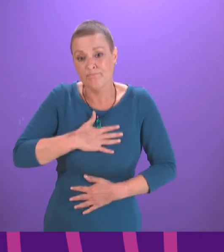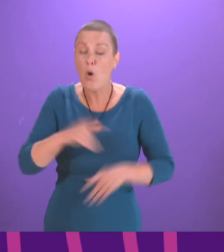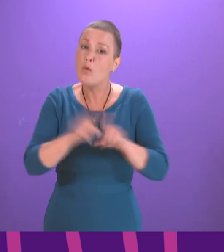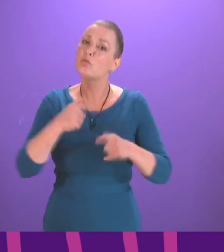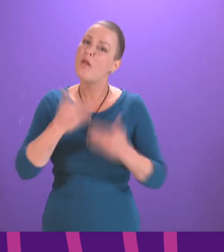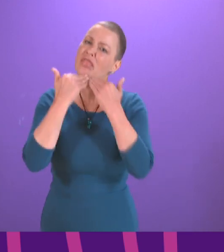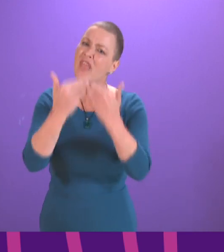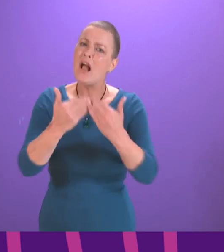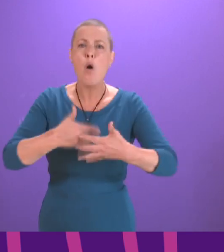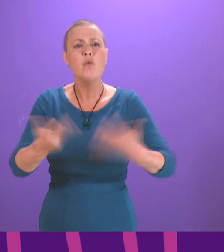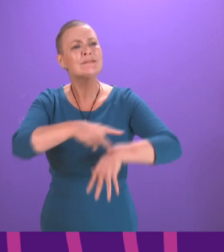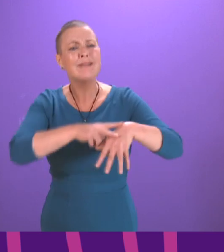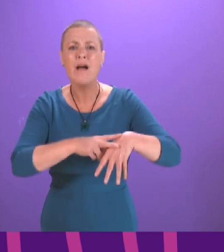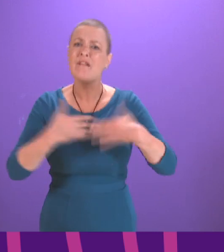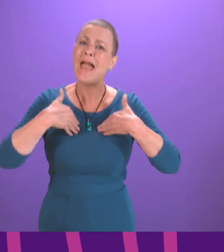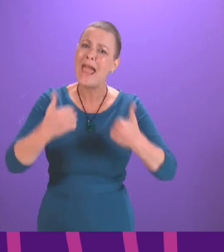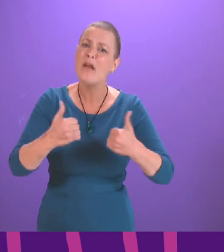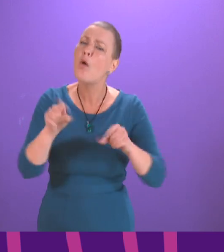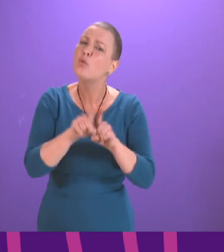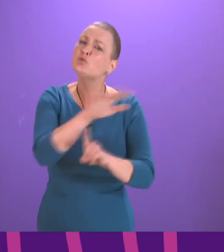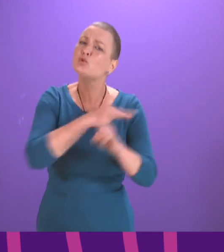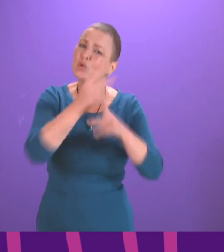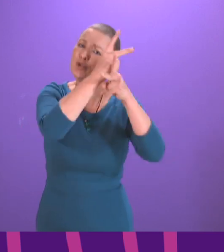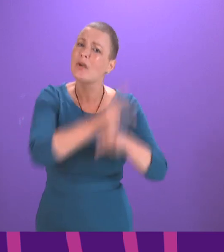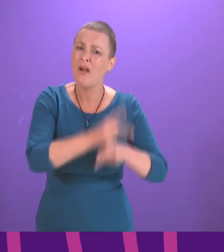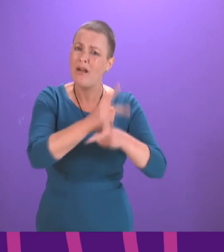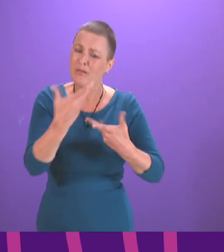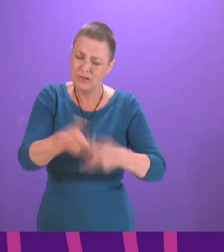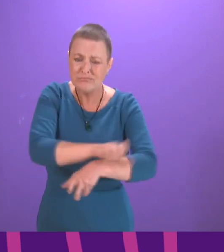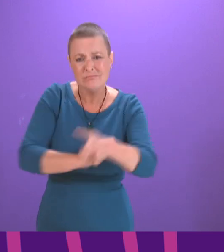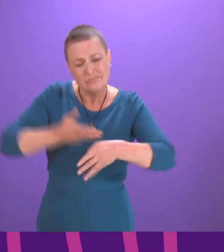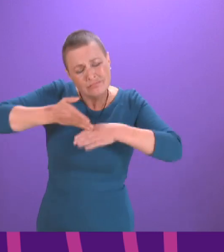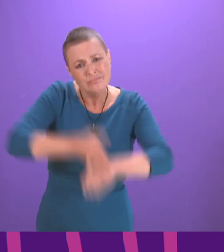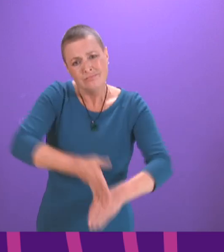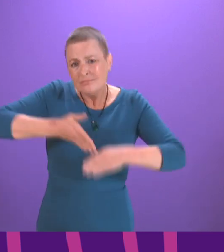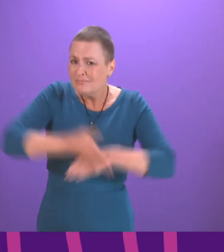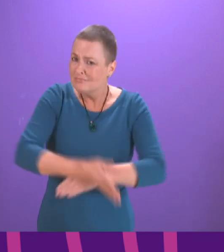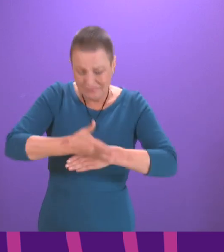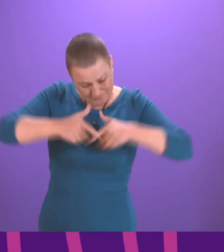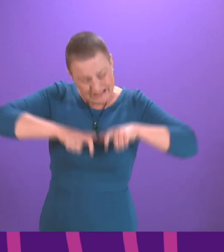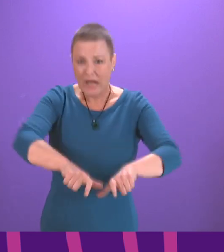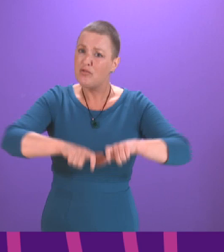health and social care for the tireless work that they have done and that they continue to do.